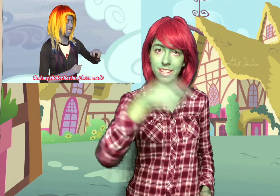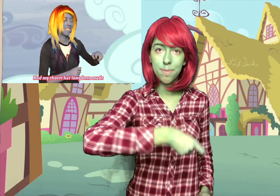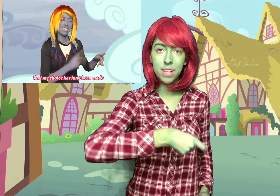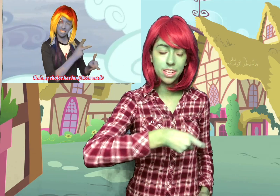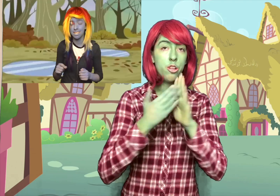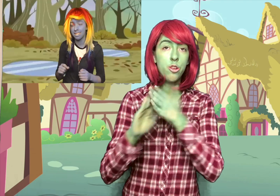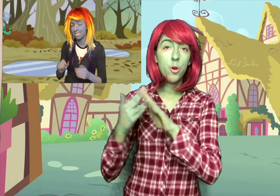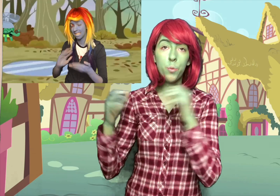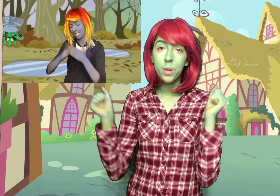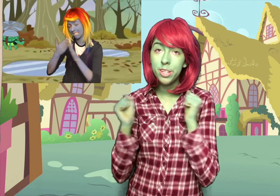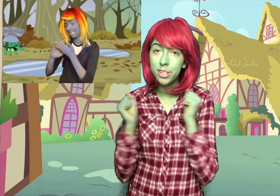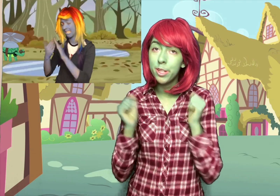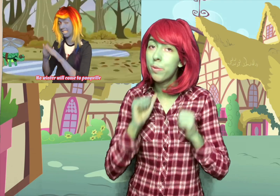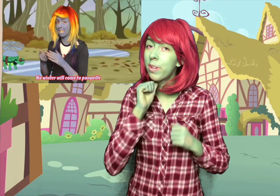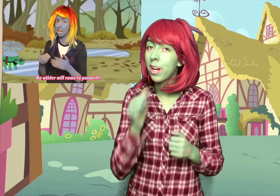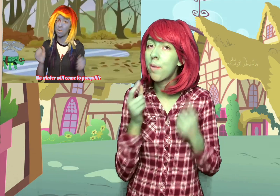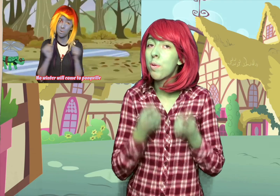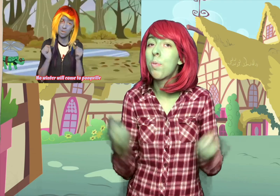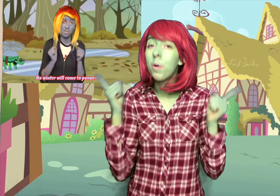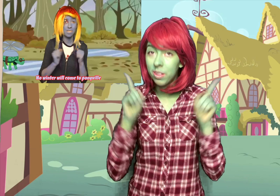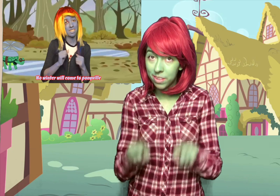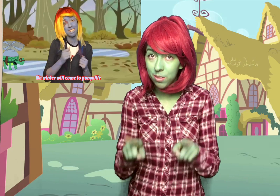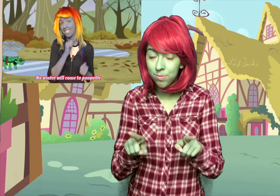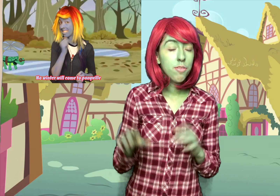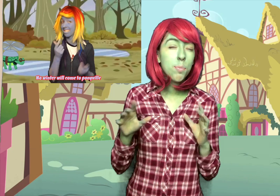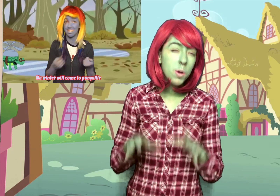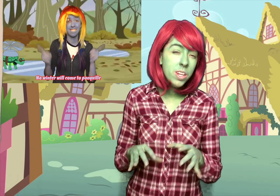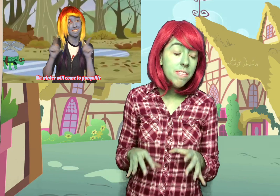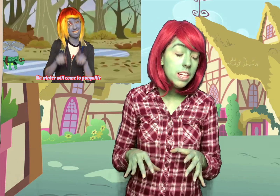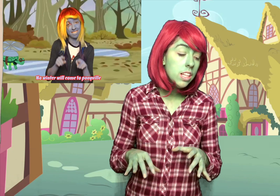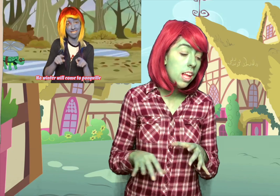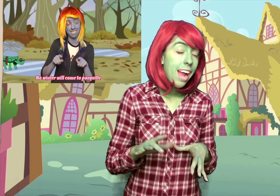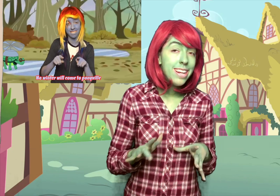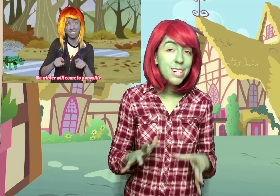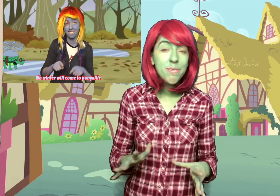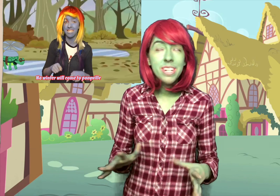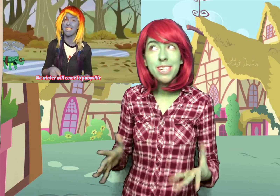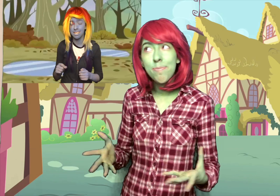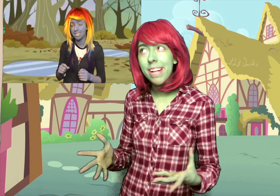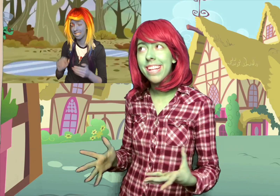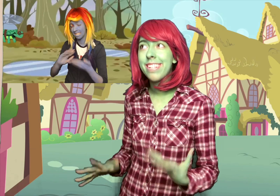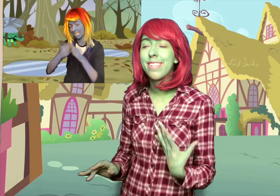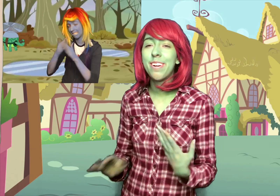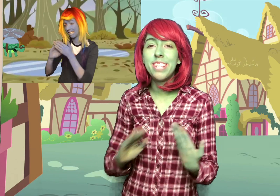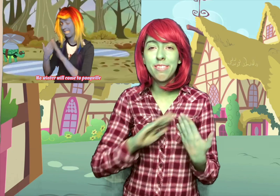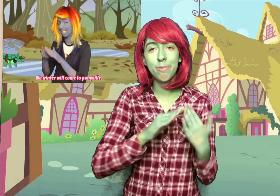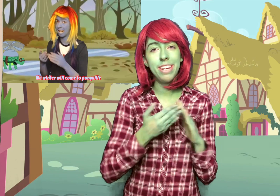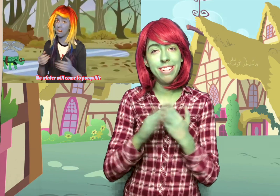something "no winter will come to ponyville" for ponyville i didn't want to spell it so i just went